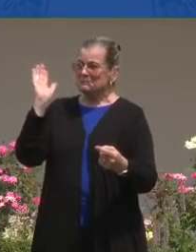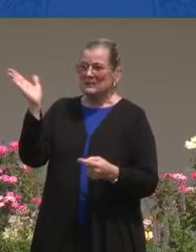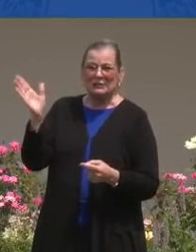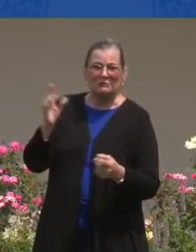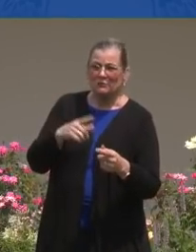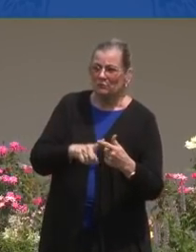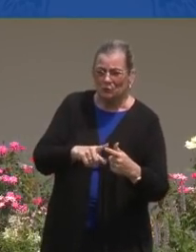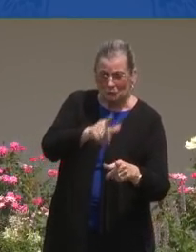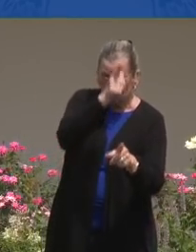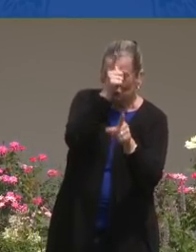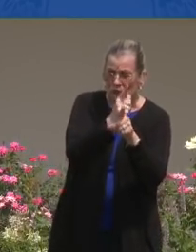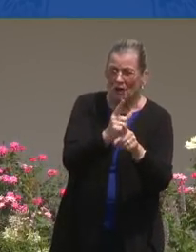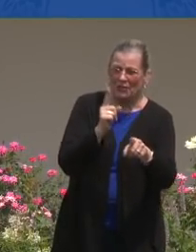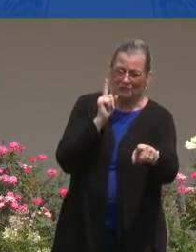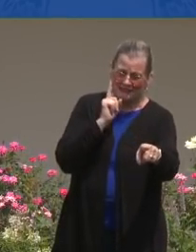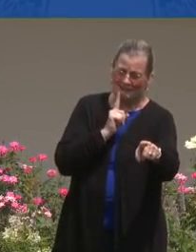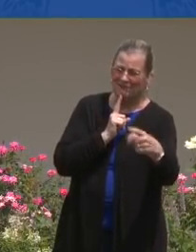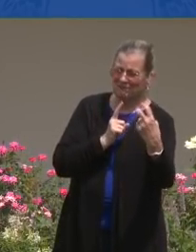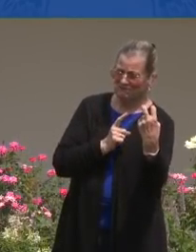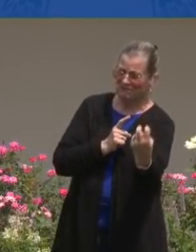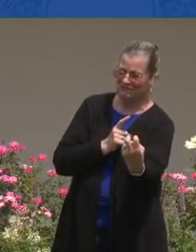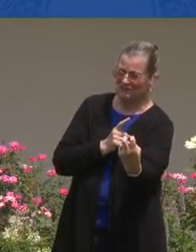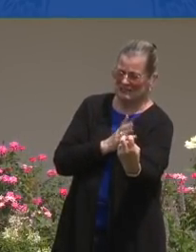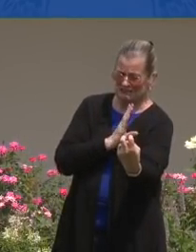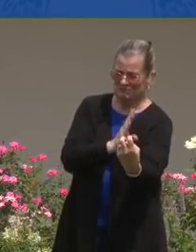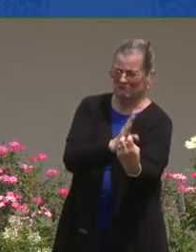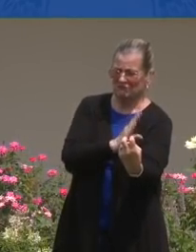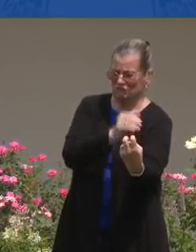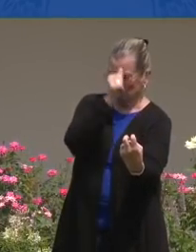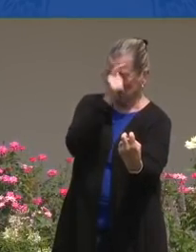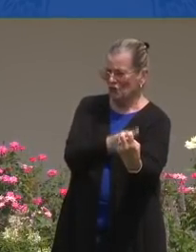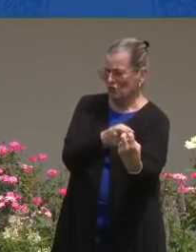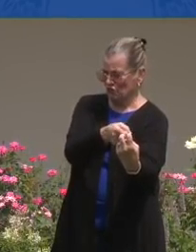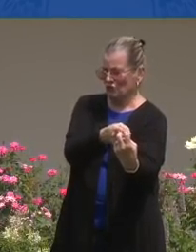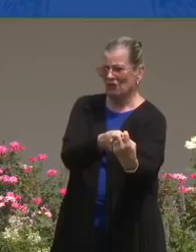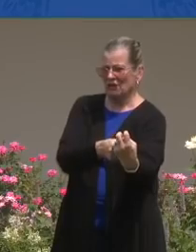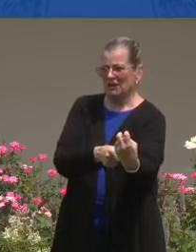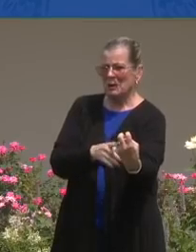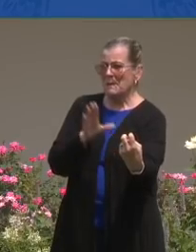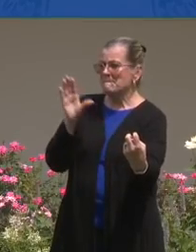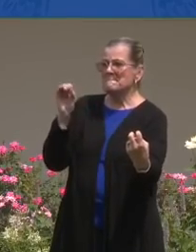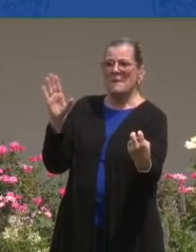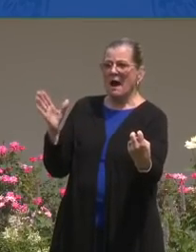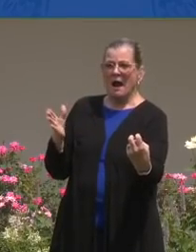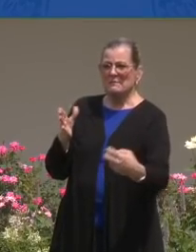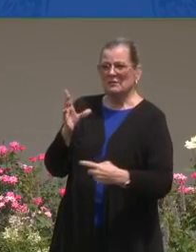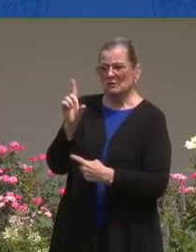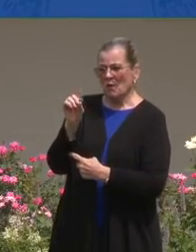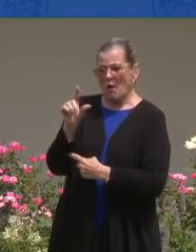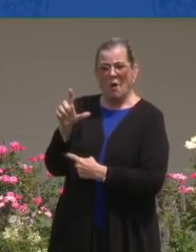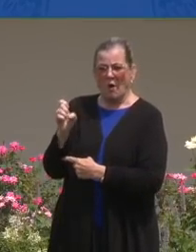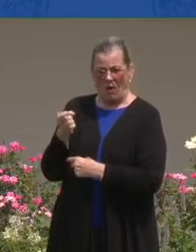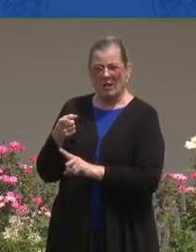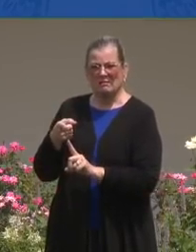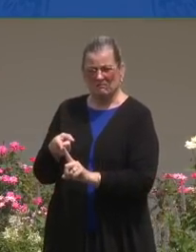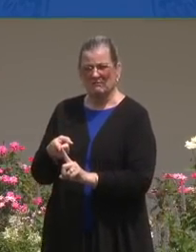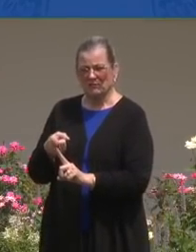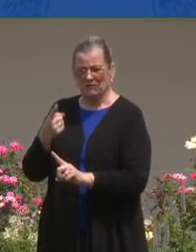It was personal to Bob Dole as well, who lost the use of his right arm in a heroic effort during World War II,